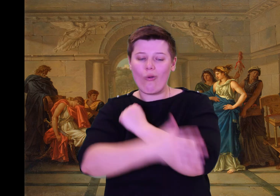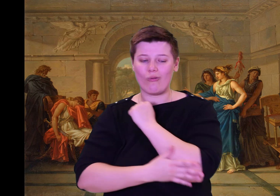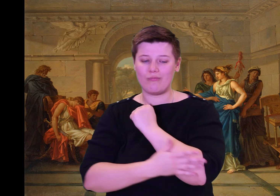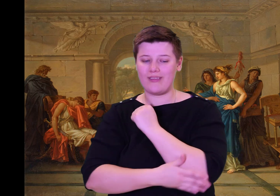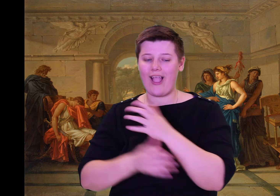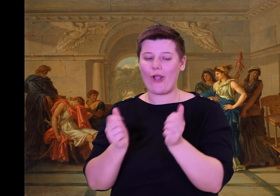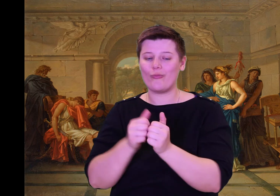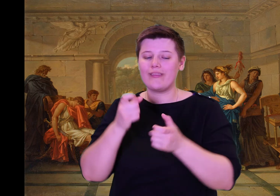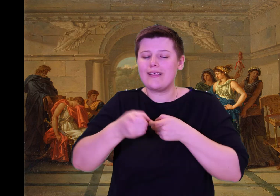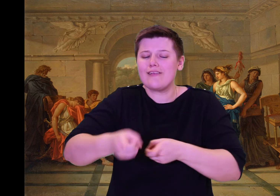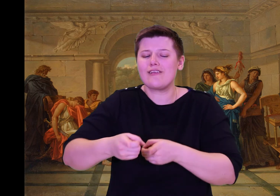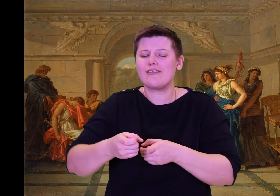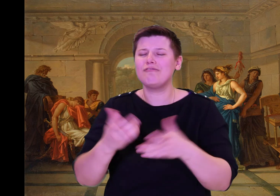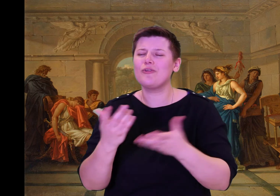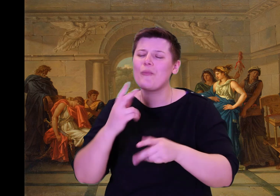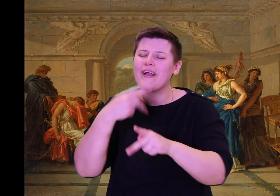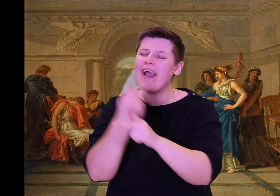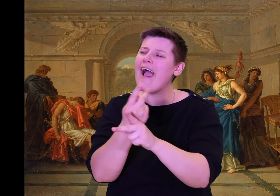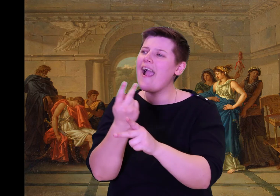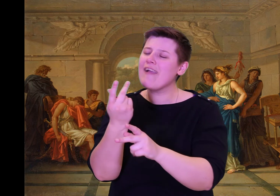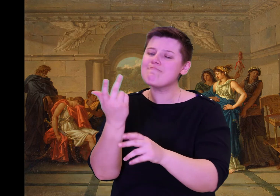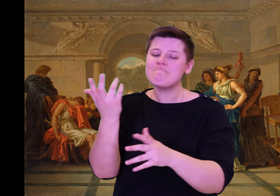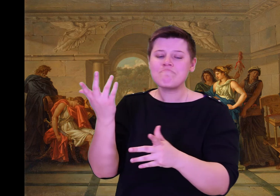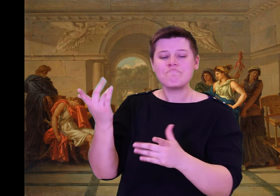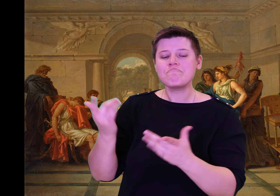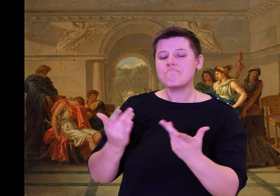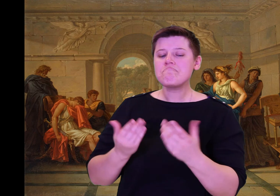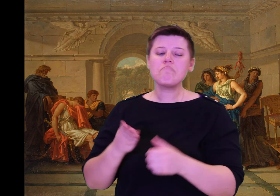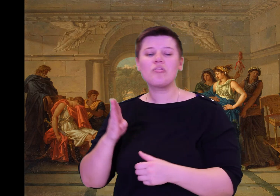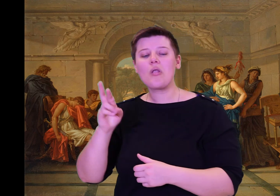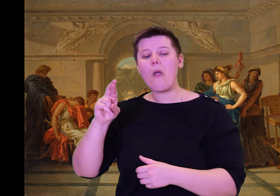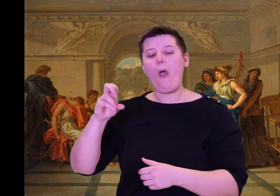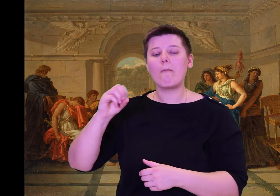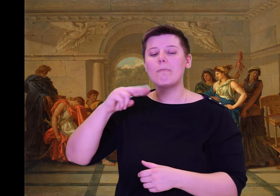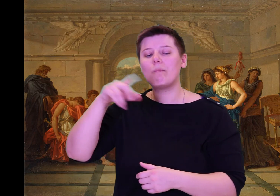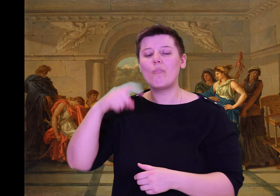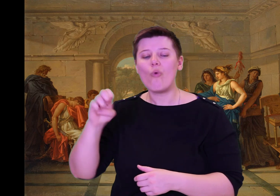distant island, stepped from the indigo water to the shore, and reached the